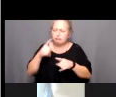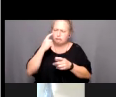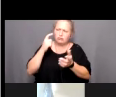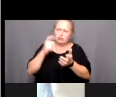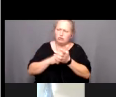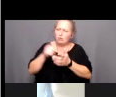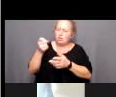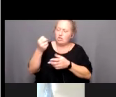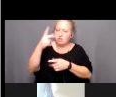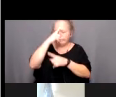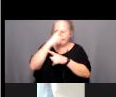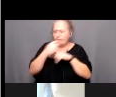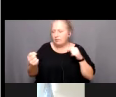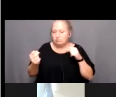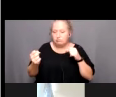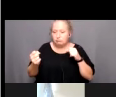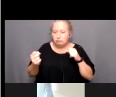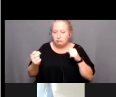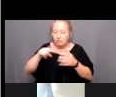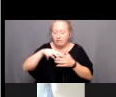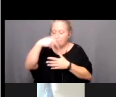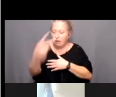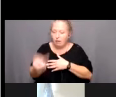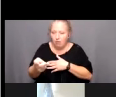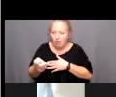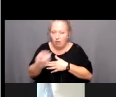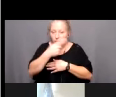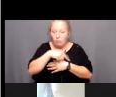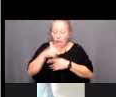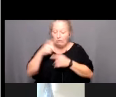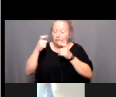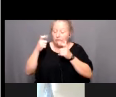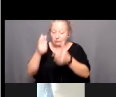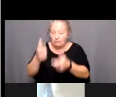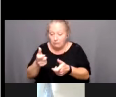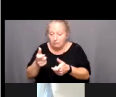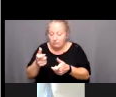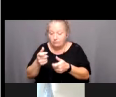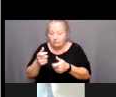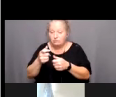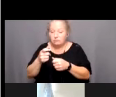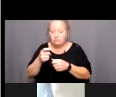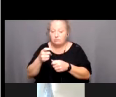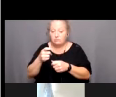fell down and we went running, we asked for help. And what we did, we started